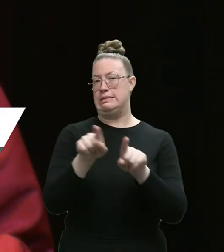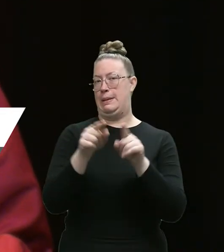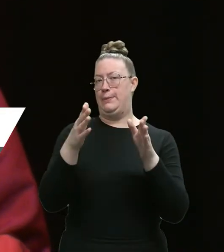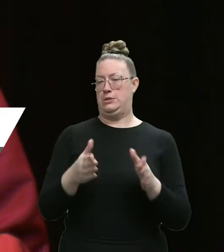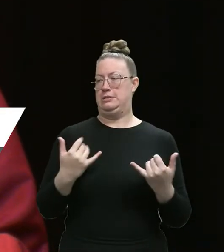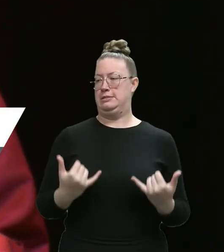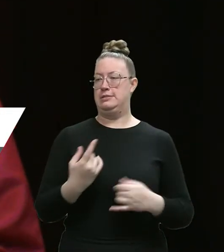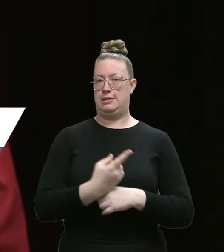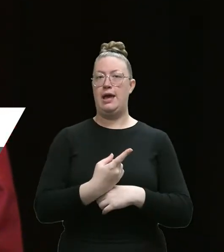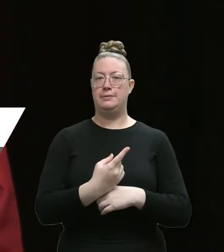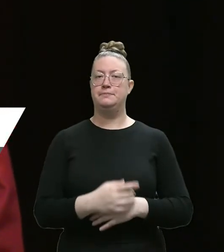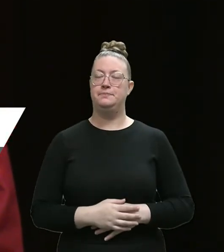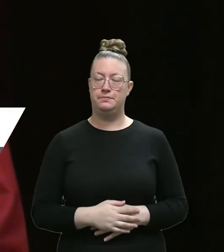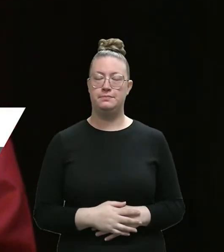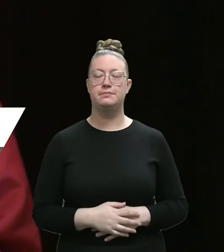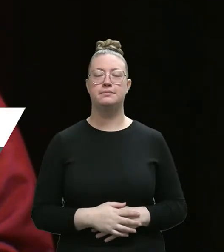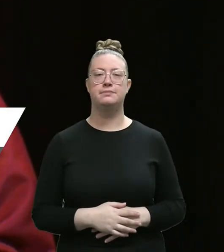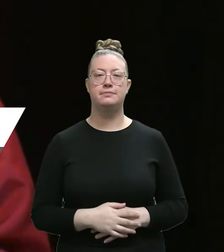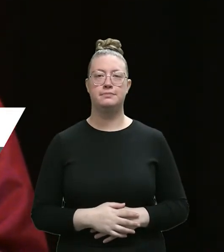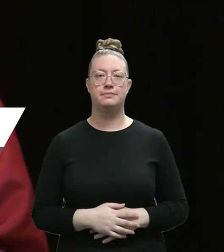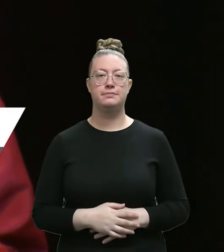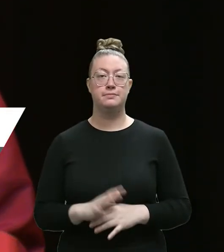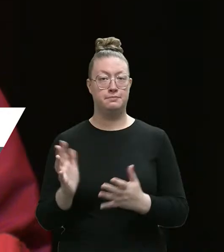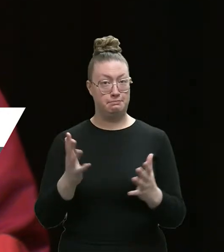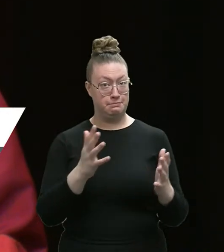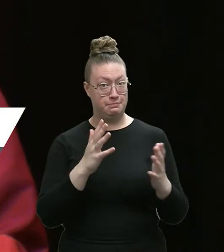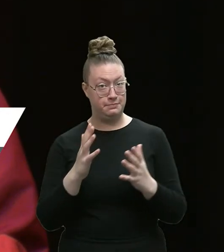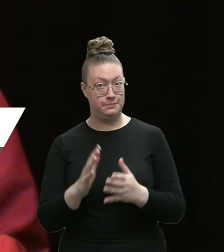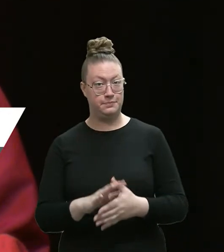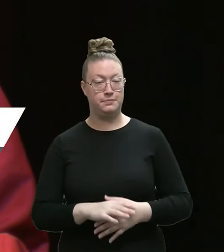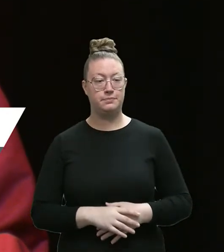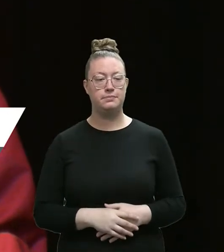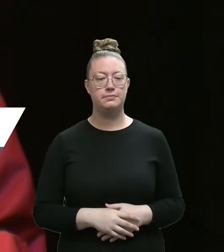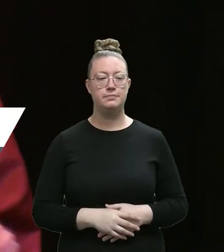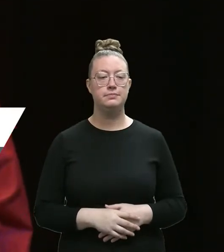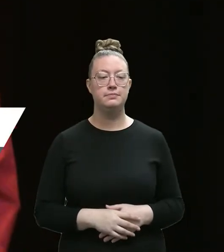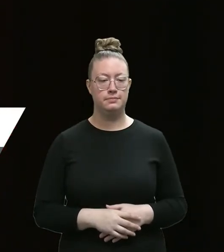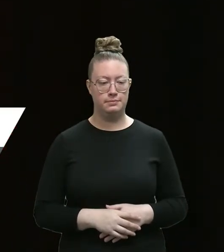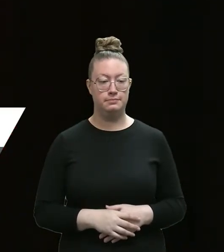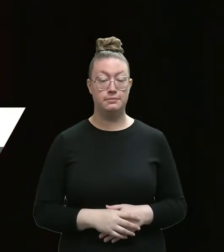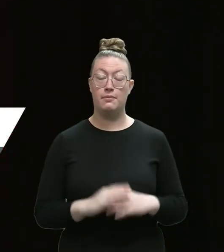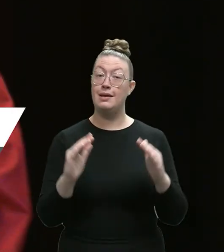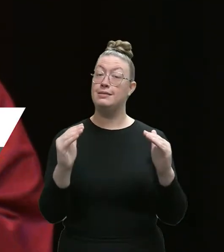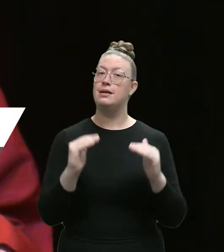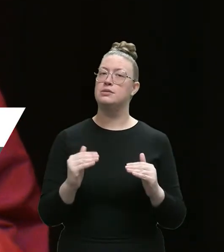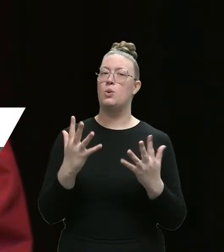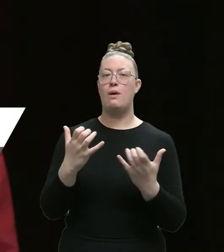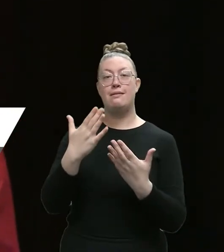And my brother happened to be with us in the car. And because he and I were the most familiar with the area,